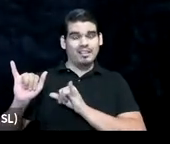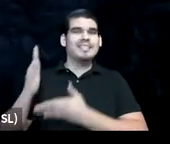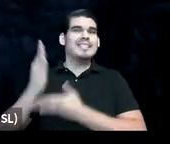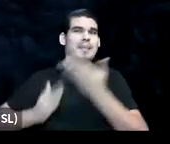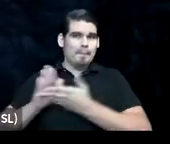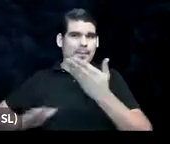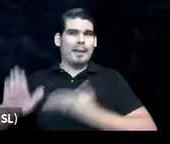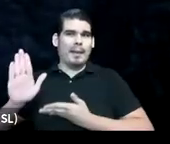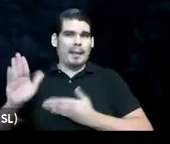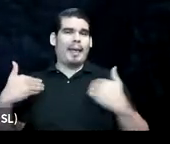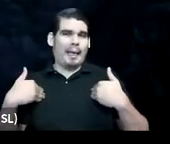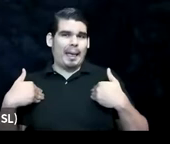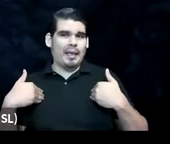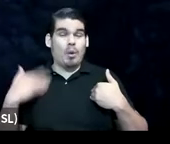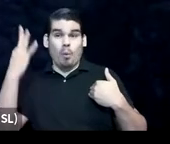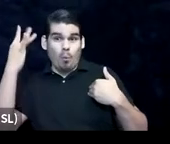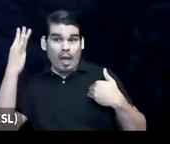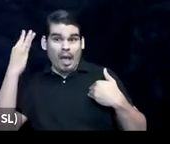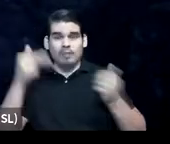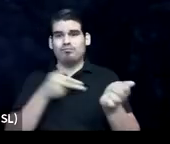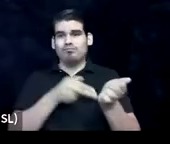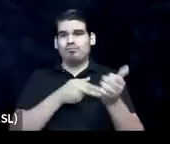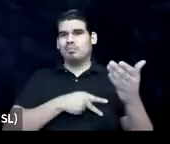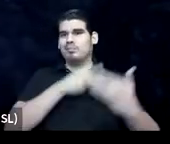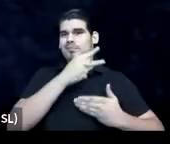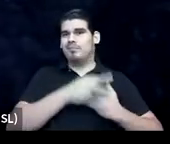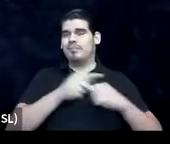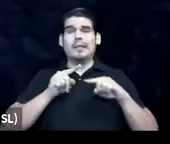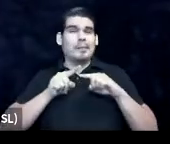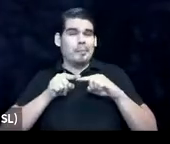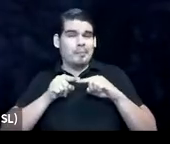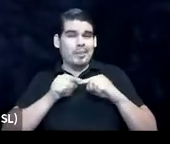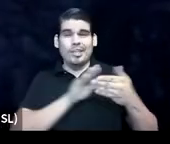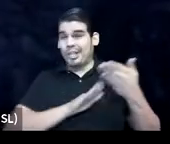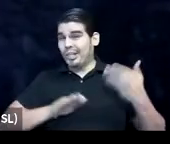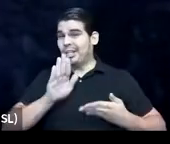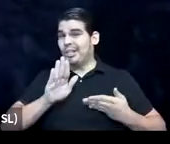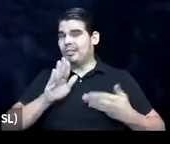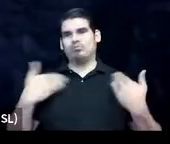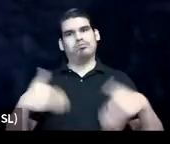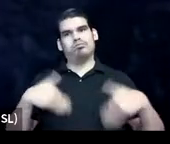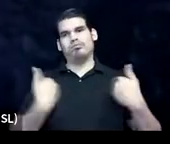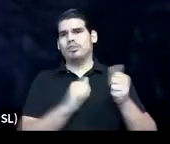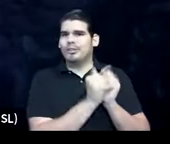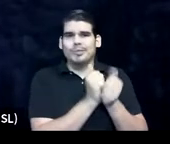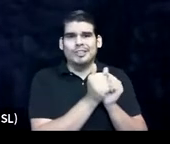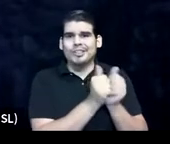To another resolution idea specifically geared towards students who are immigrants and how there aren't very many resources.